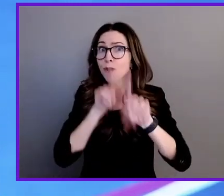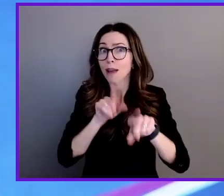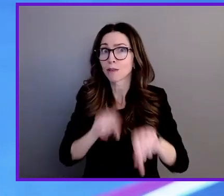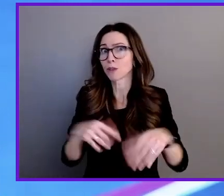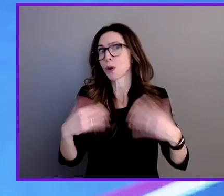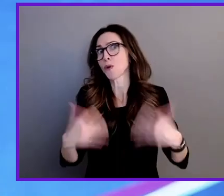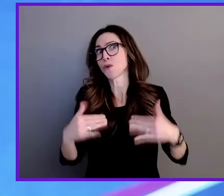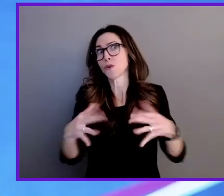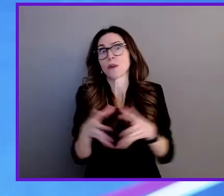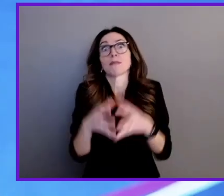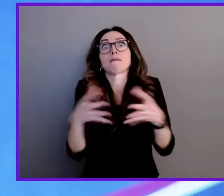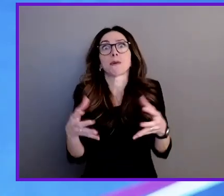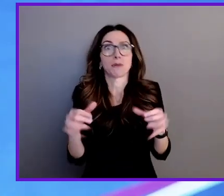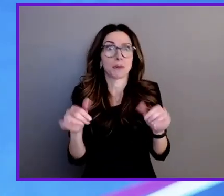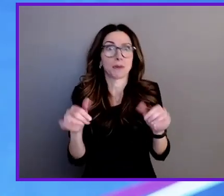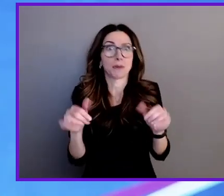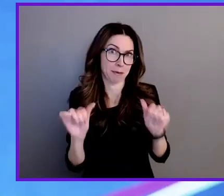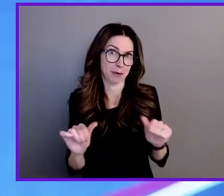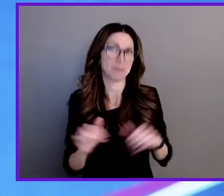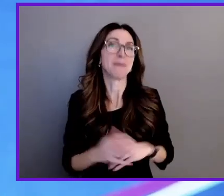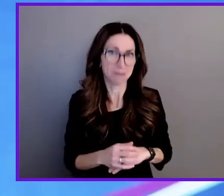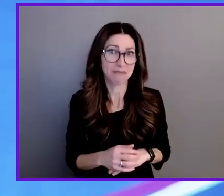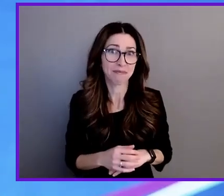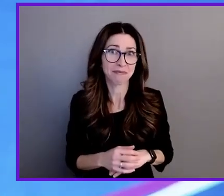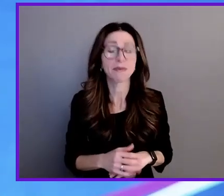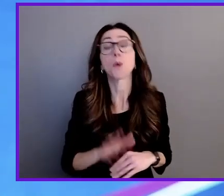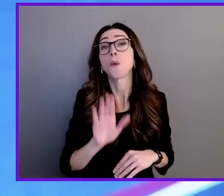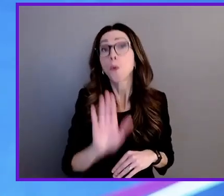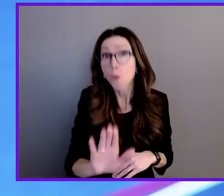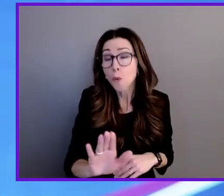I should also just add we are not going to be responding to any questions